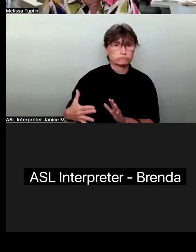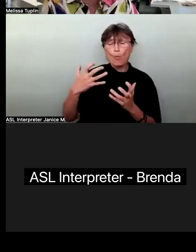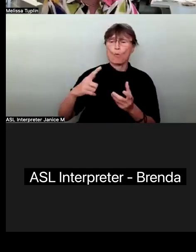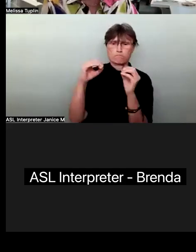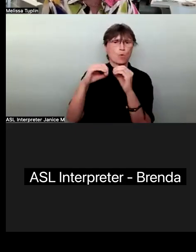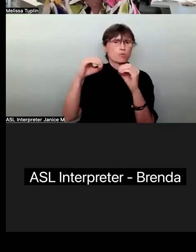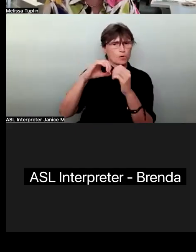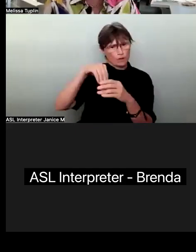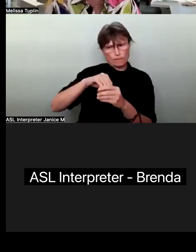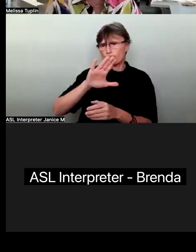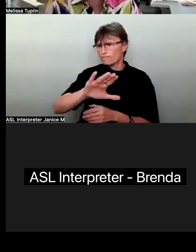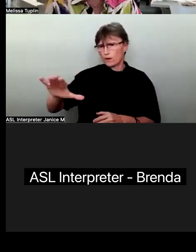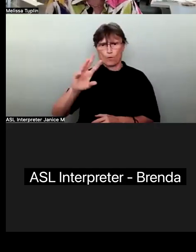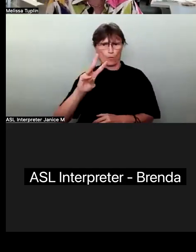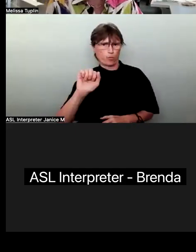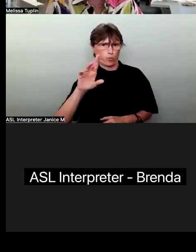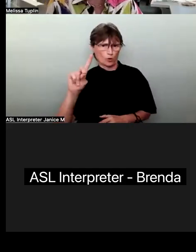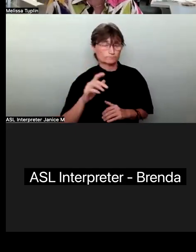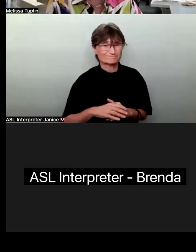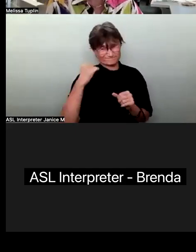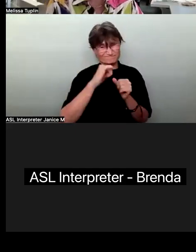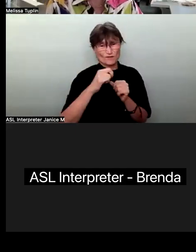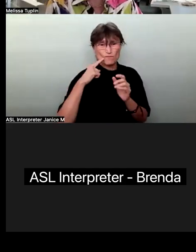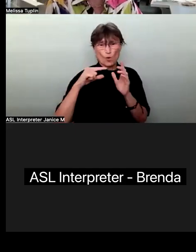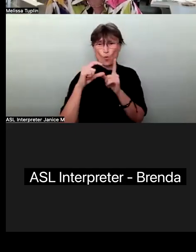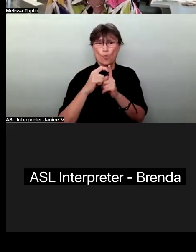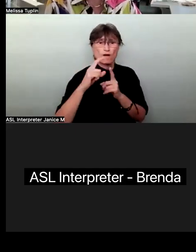I want to note the use of the word ‘consistently.’ So this consideration